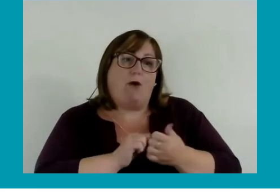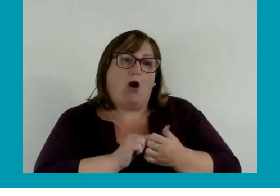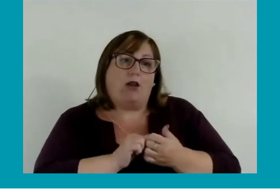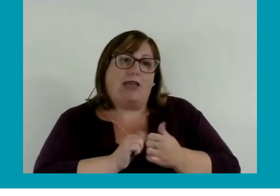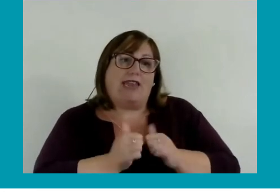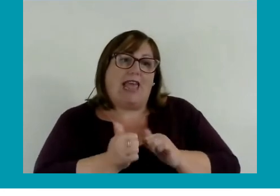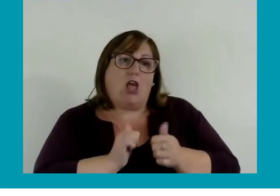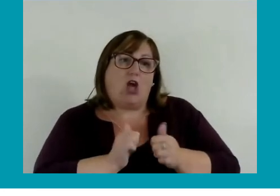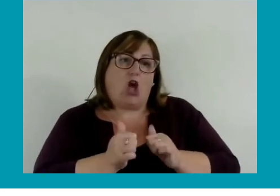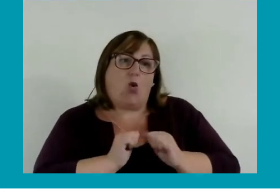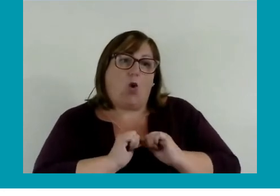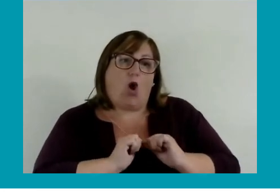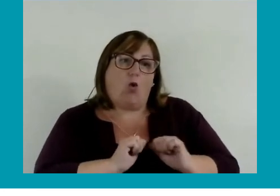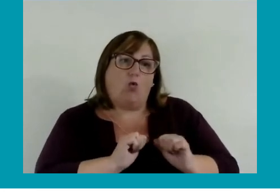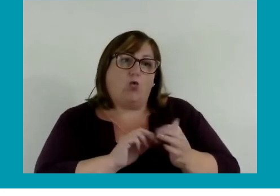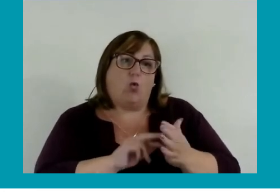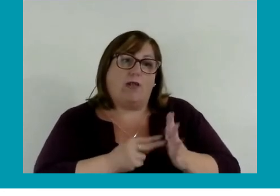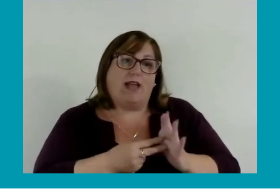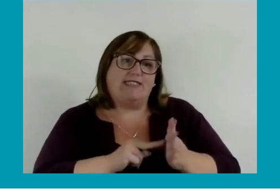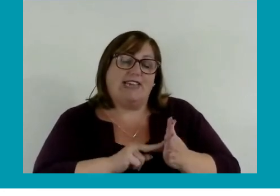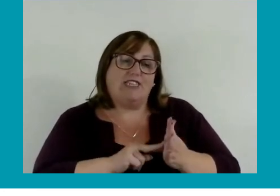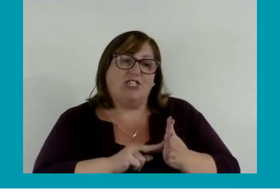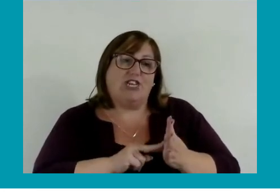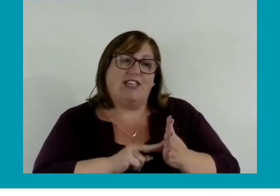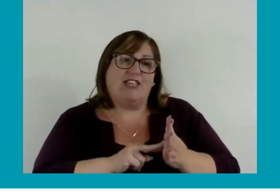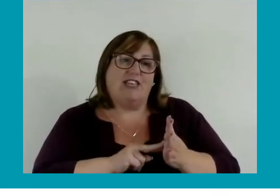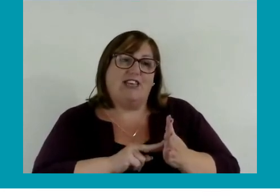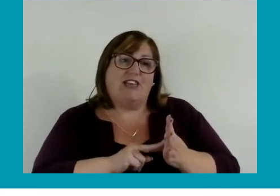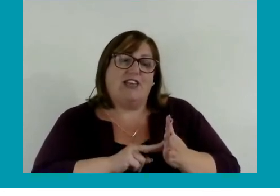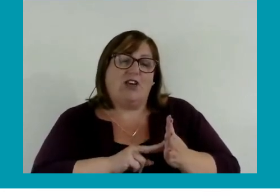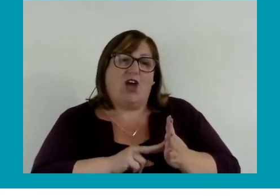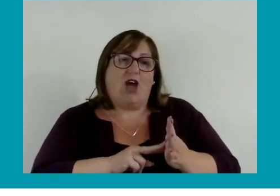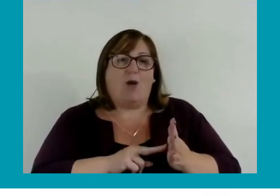things that we look for things like working and collaboratively with others and delivering great